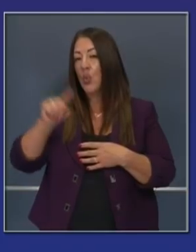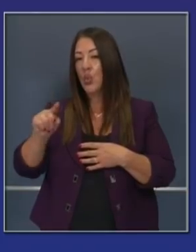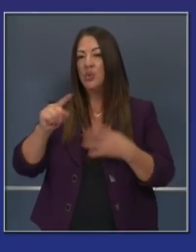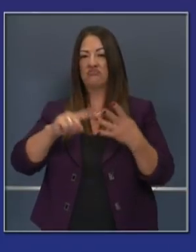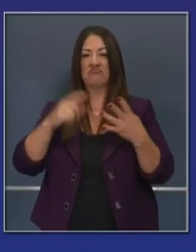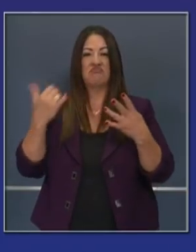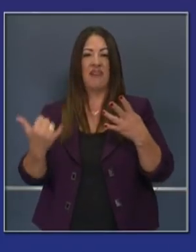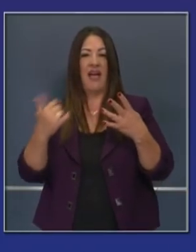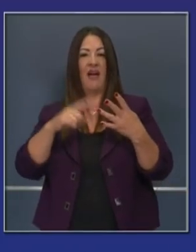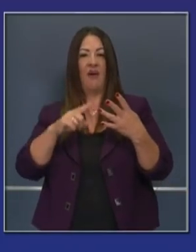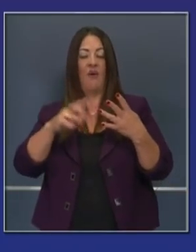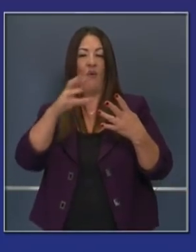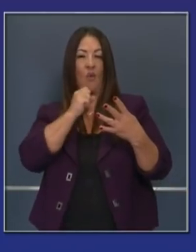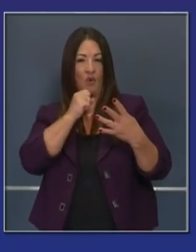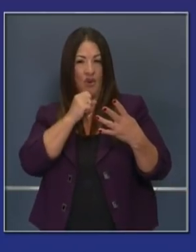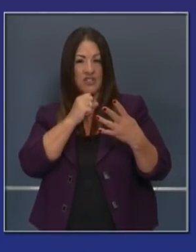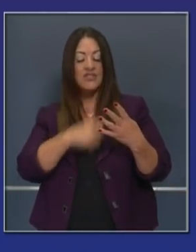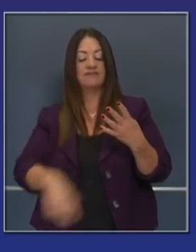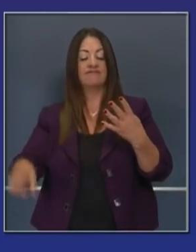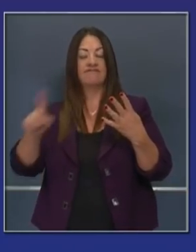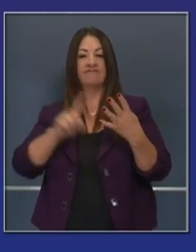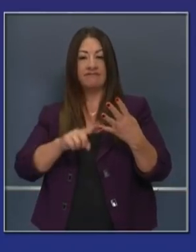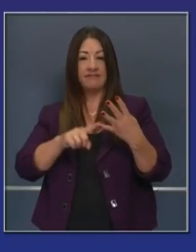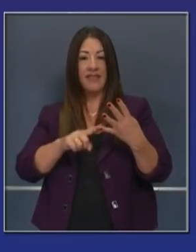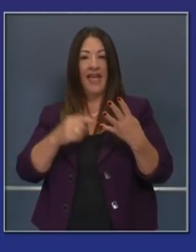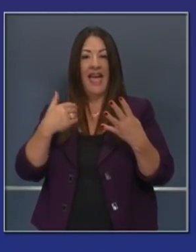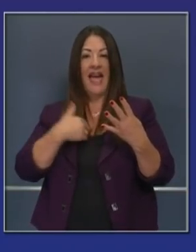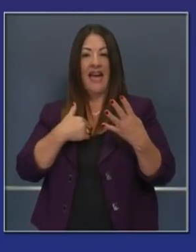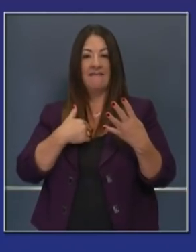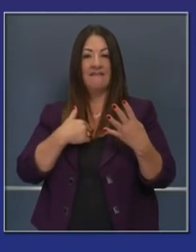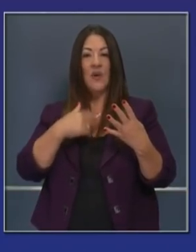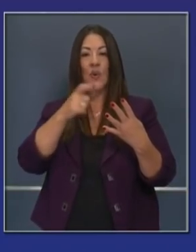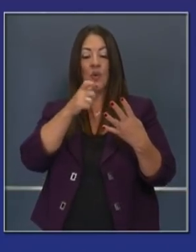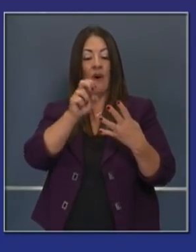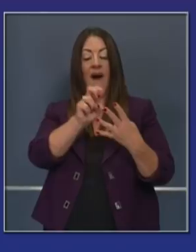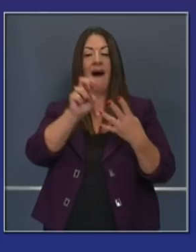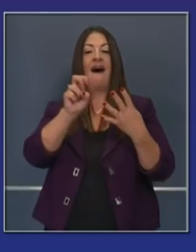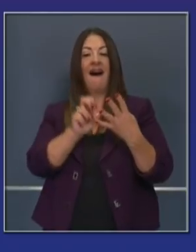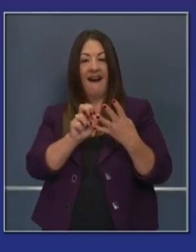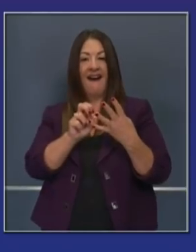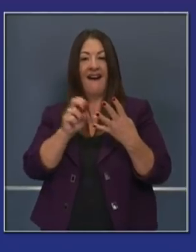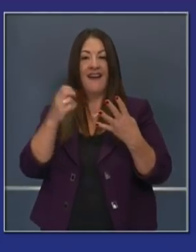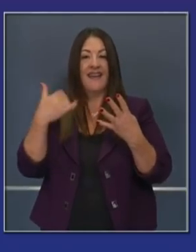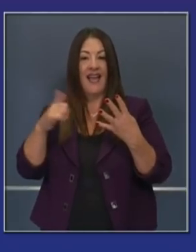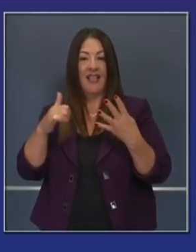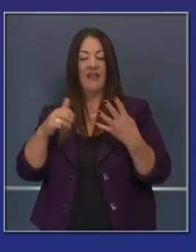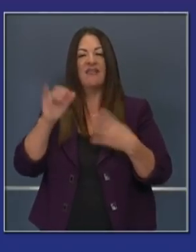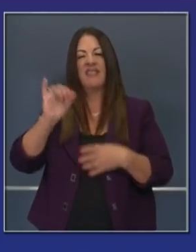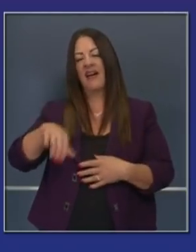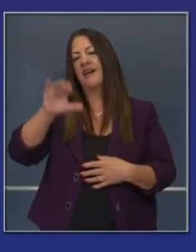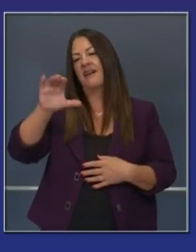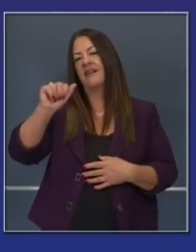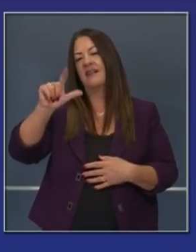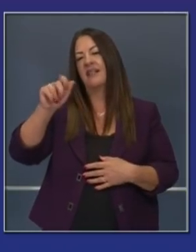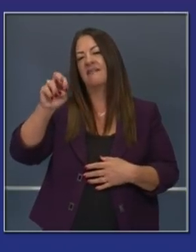SANTA CRUZ AND THEN ORANGE TO YELLOW. AS THE GOVERNOR SAID NO COUNTIES ARE MOVING BACK IN THE TIER SYSTEM.